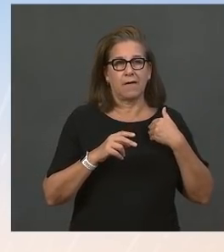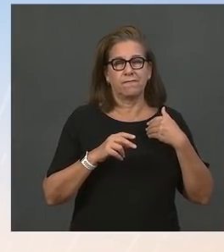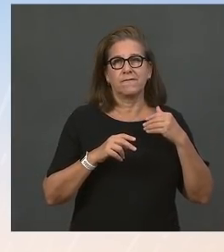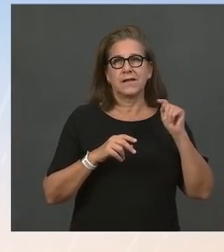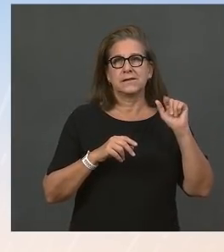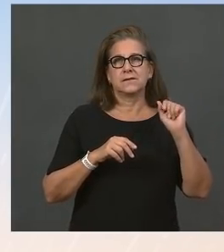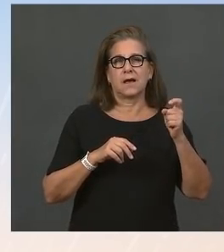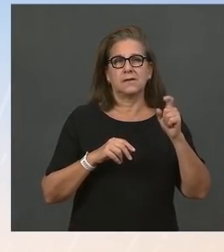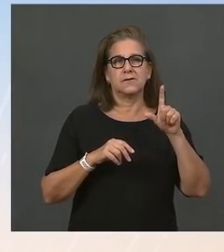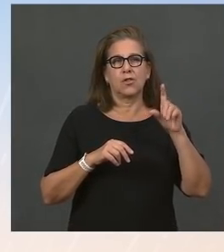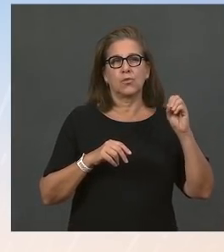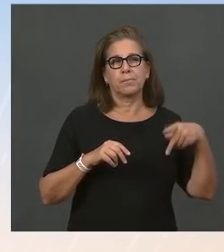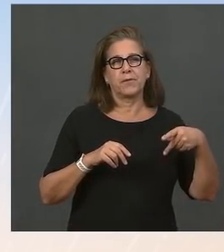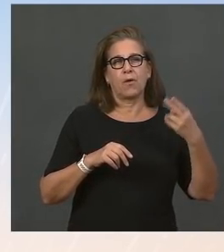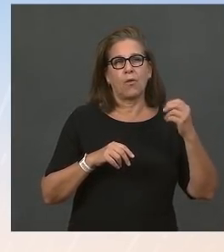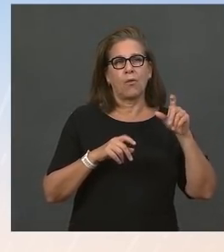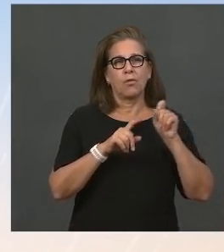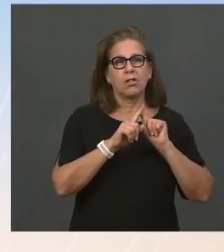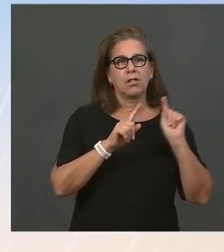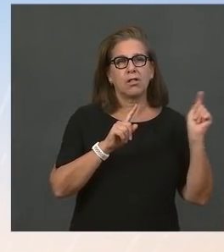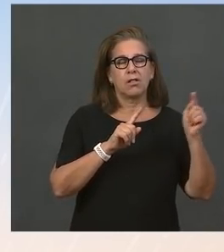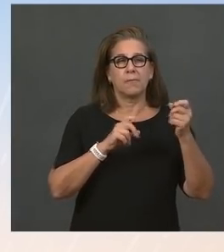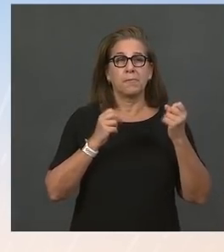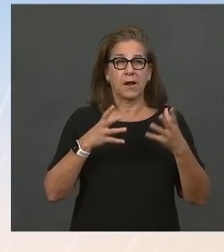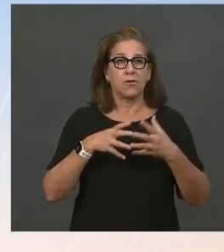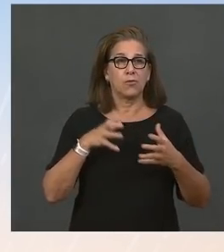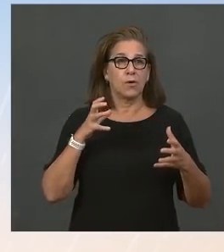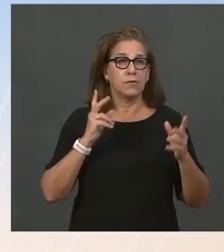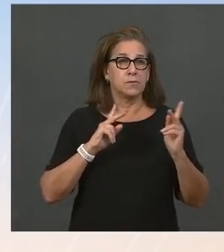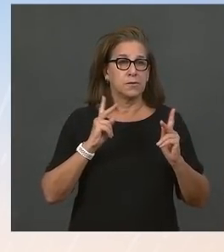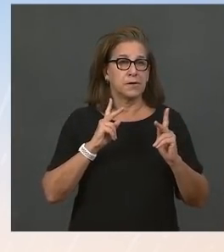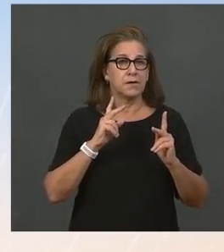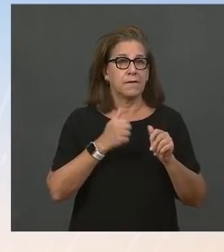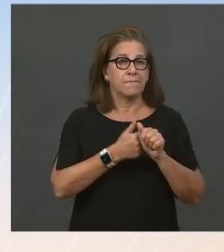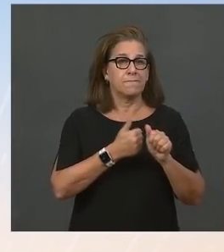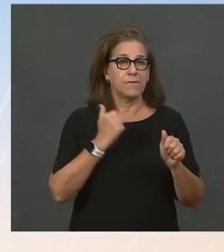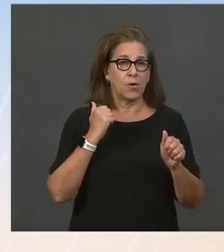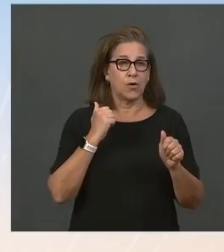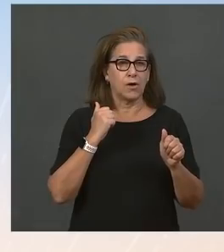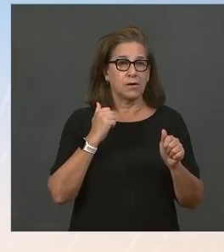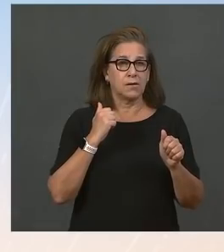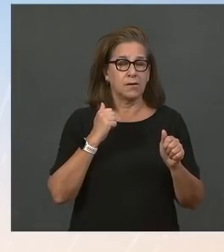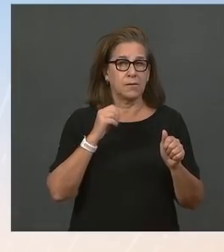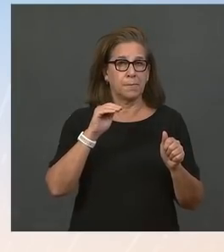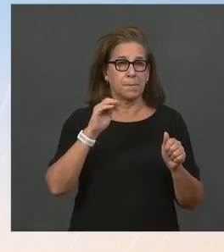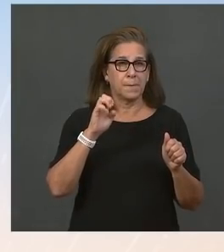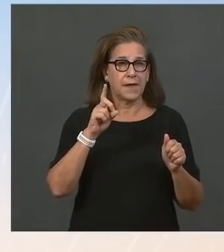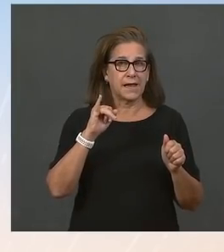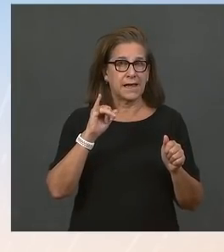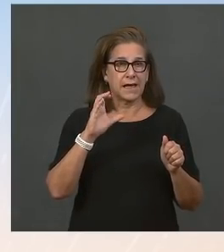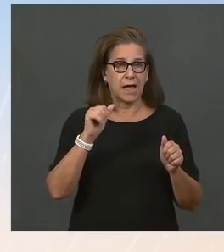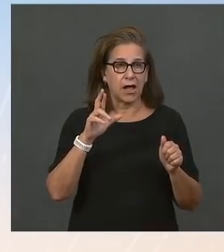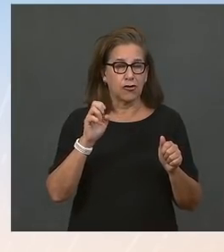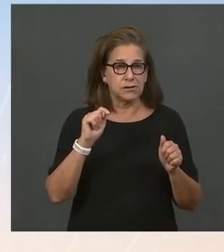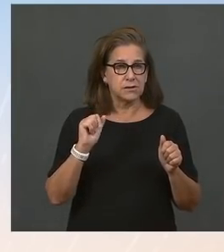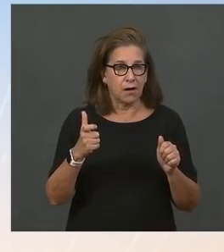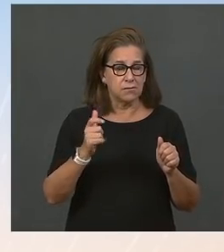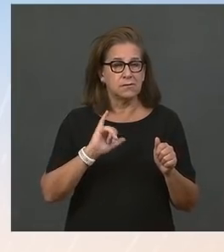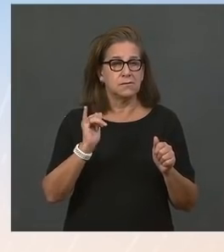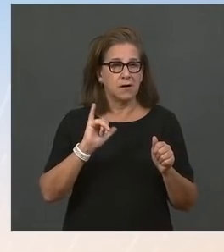imposed on all high-end income -- on all high income. That's another proposal that's out there still. And we can crack down on wealthy tax cheats,